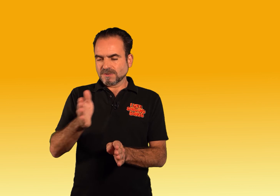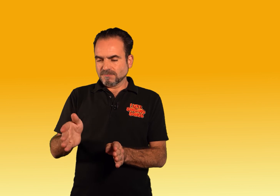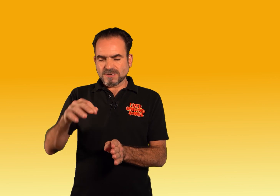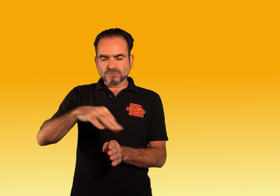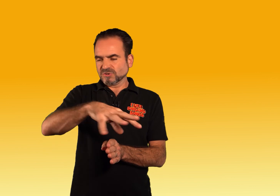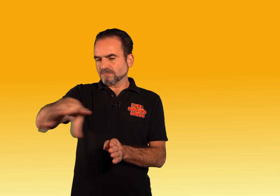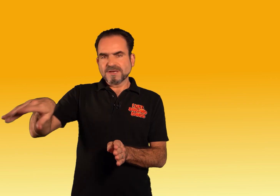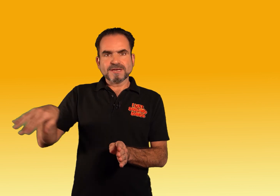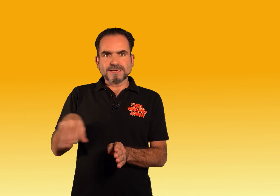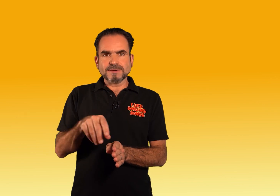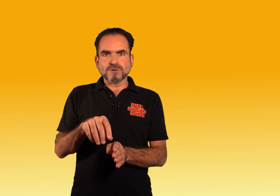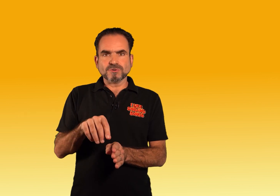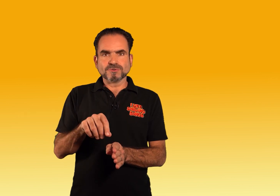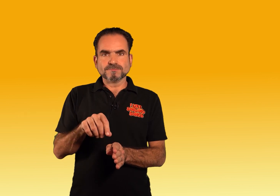My autumn Neighbourhood